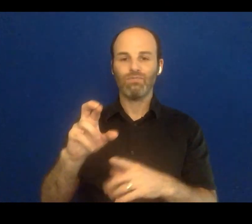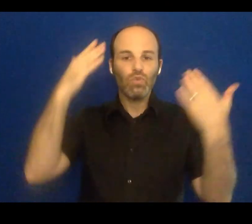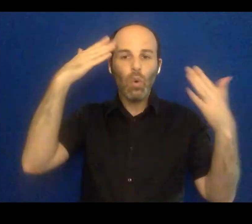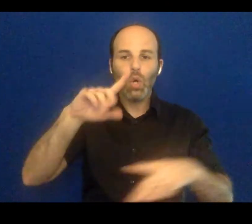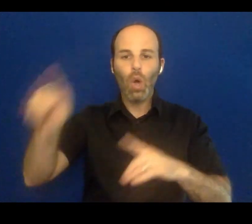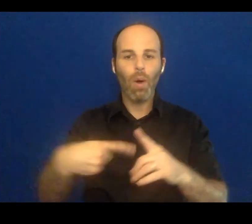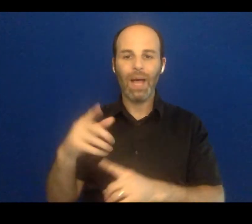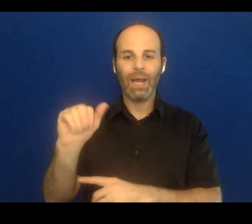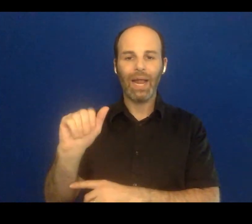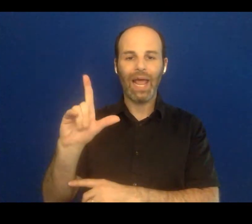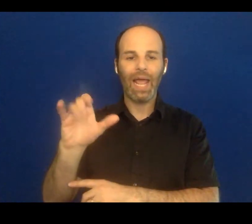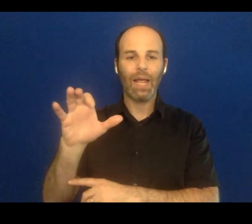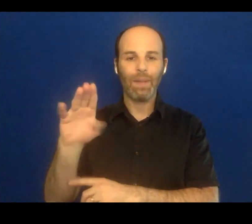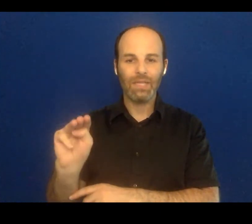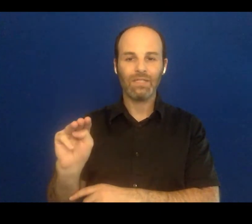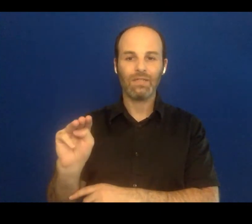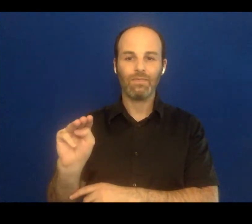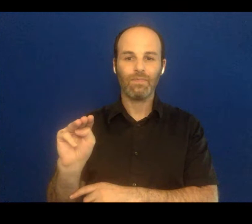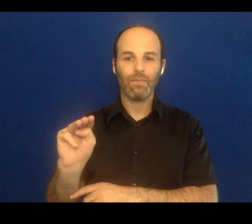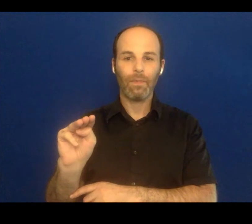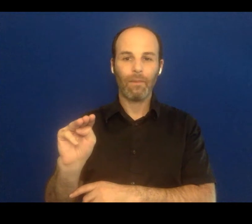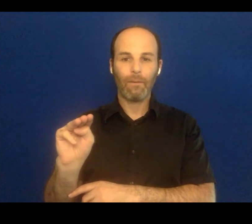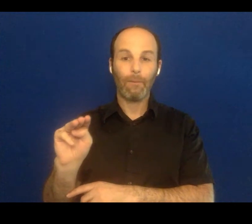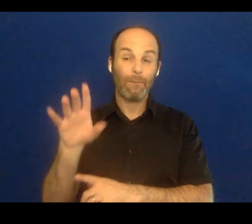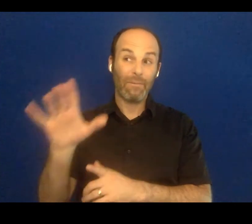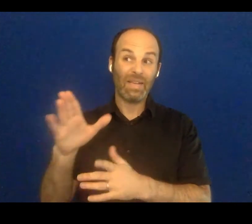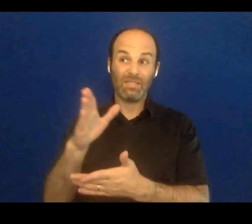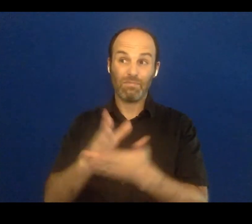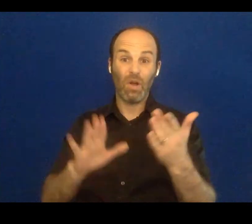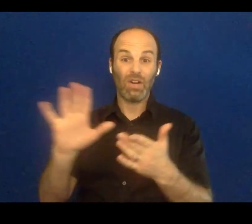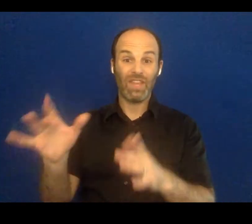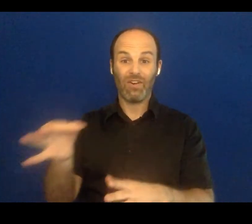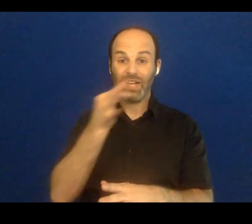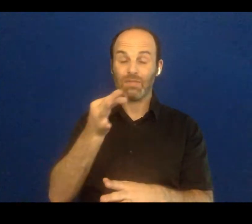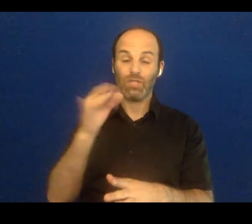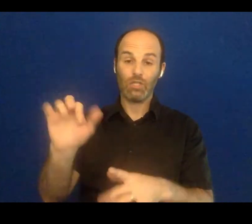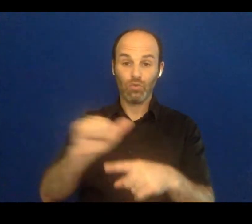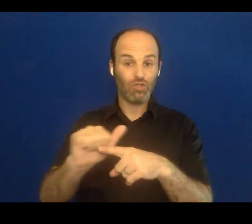OF A PERSON'S EXPERTISE OR REQUIRED TRAINING.